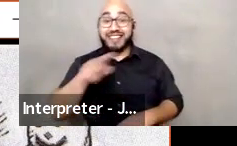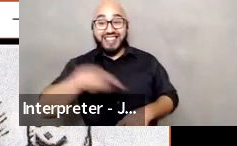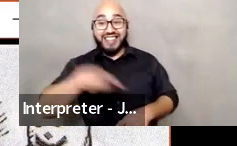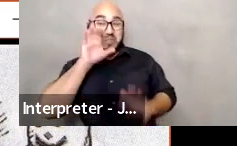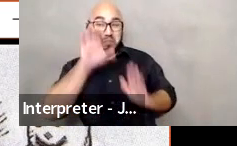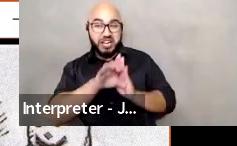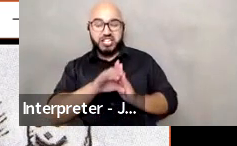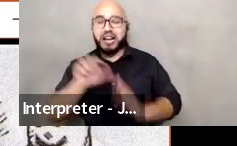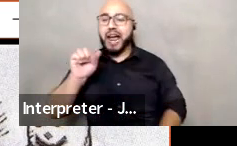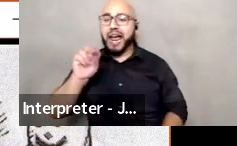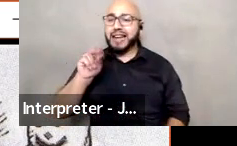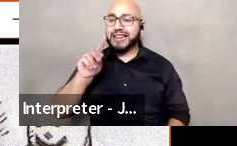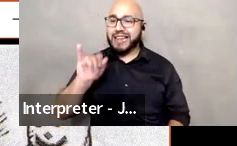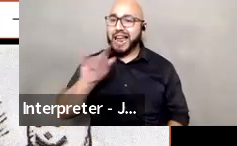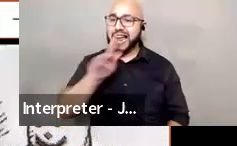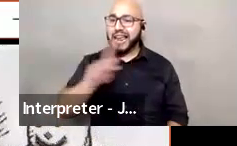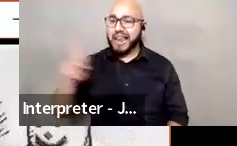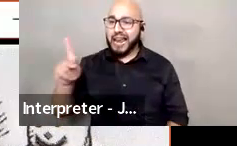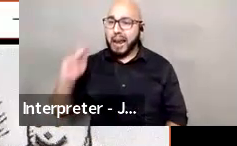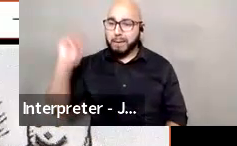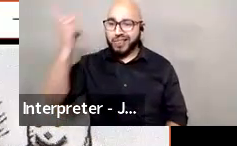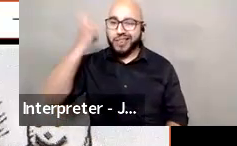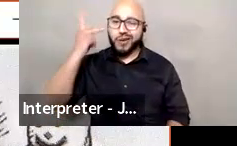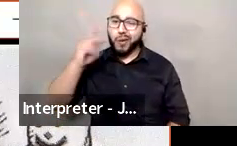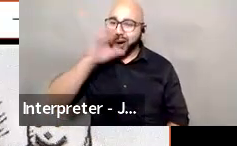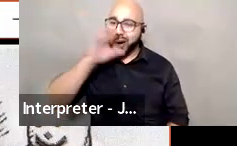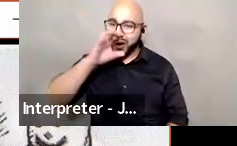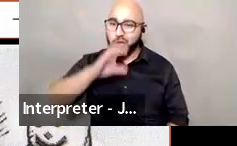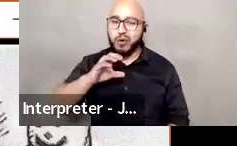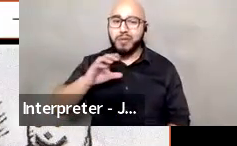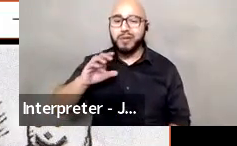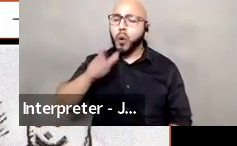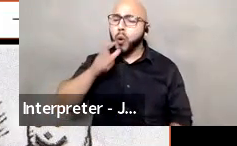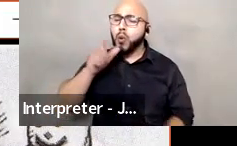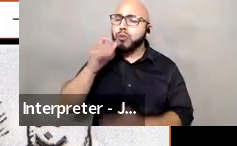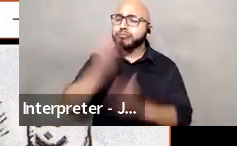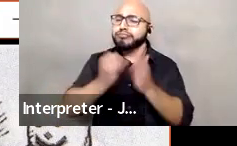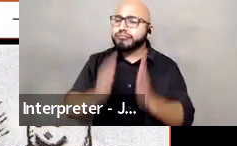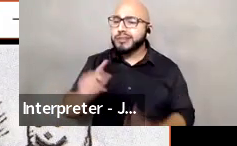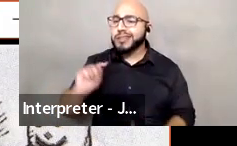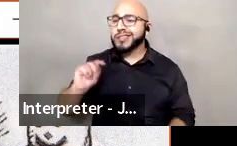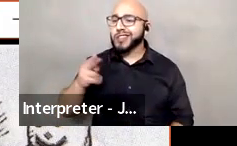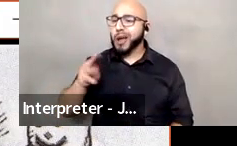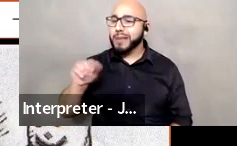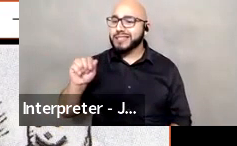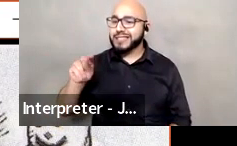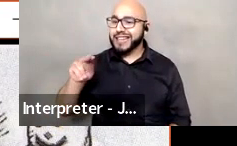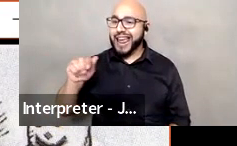Political cartoon from the era by Thomas Nast. But you. Got on either. Side of this poor.